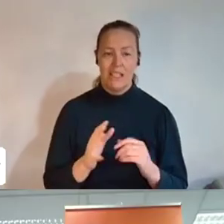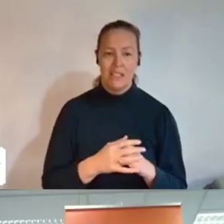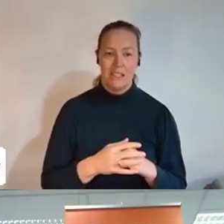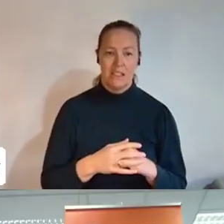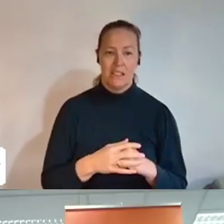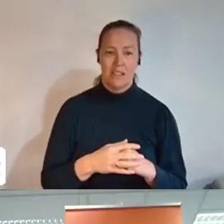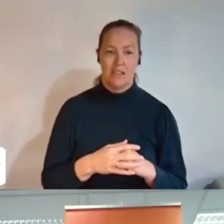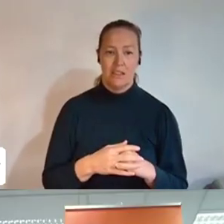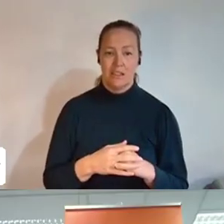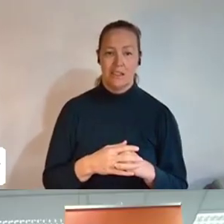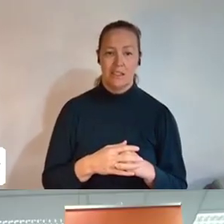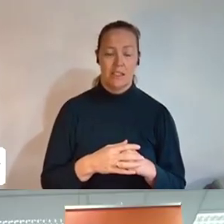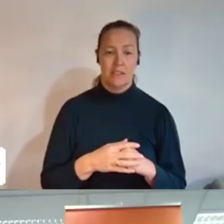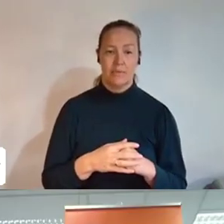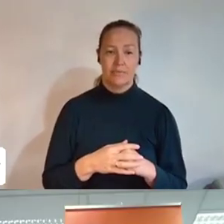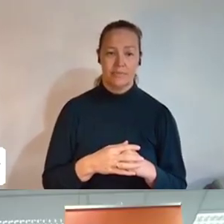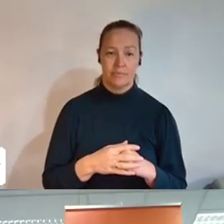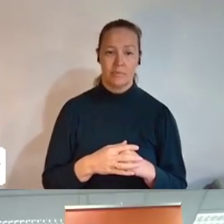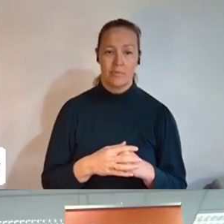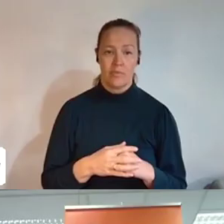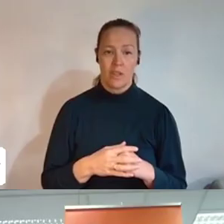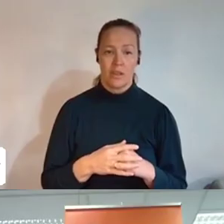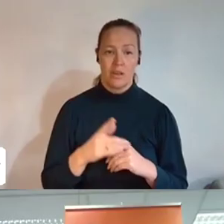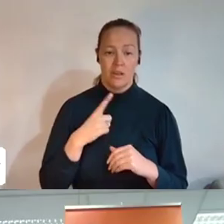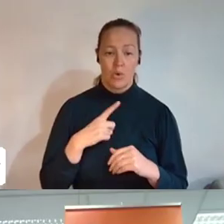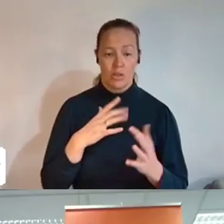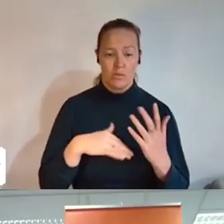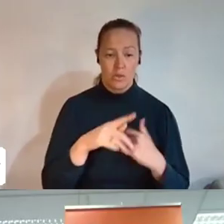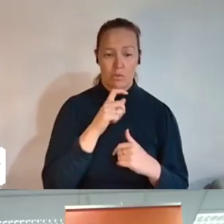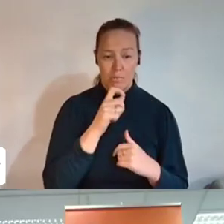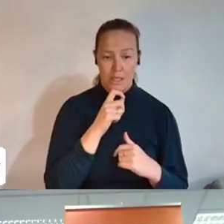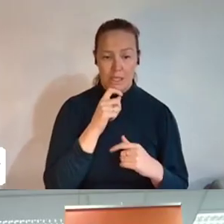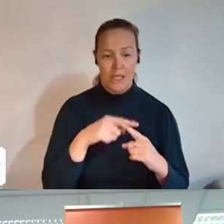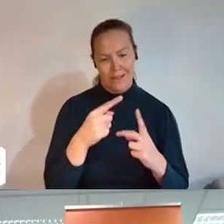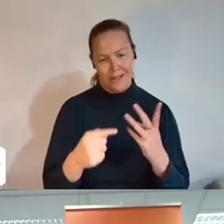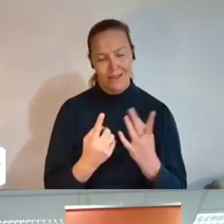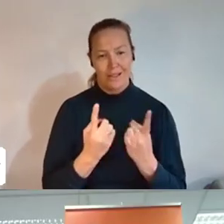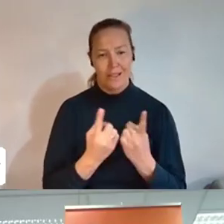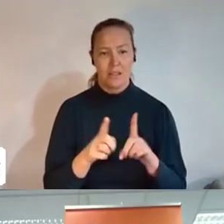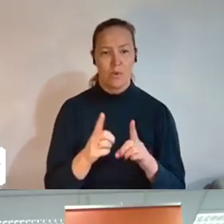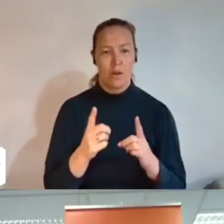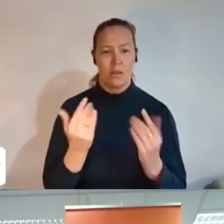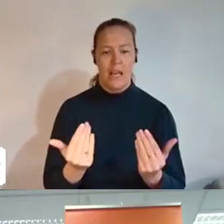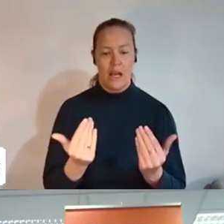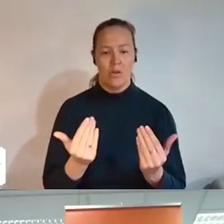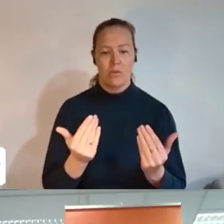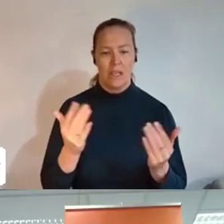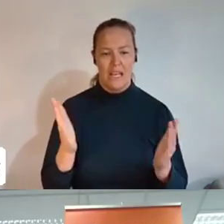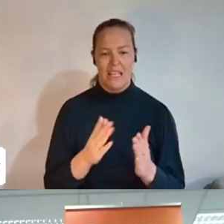modern day with social media and various other things it is a less attractive proposition for